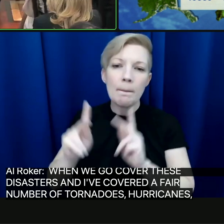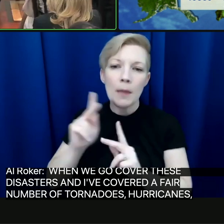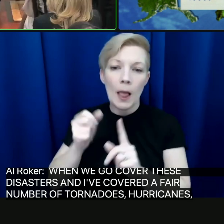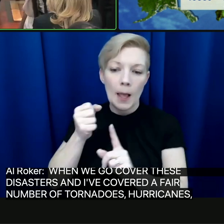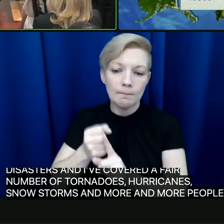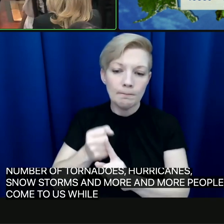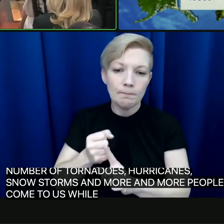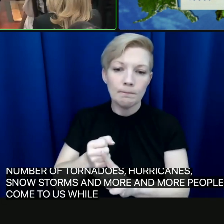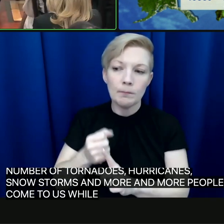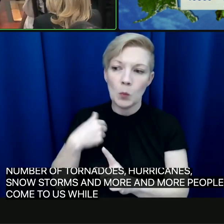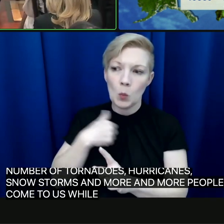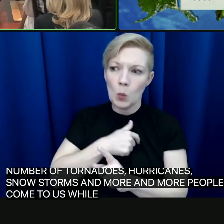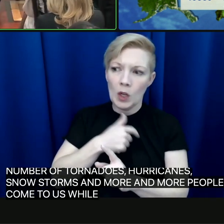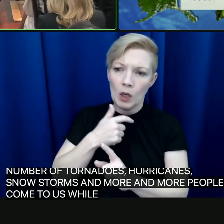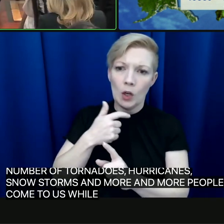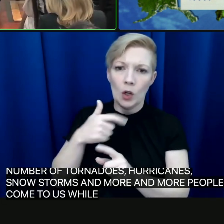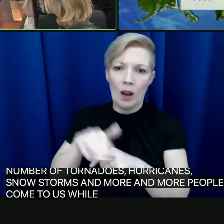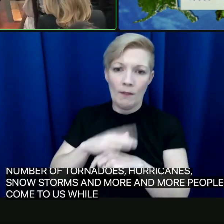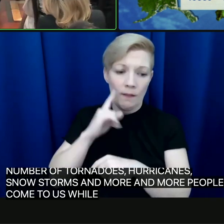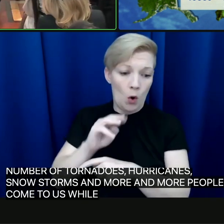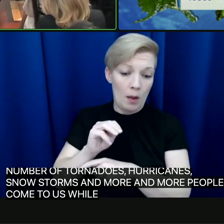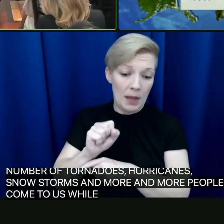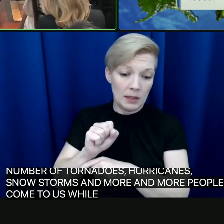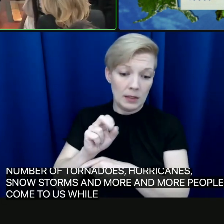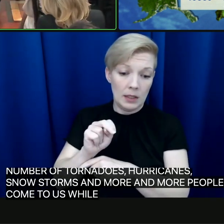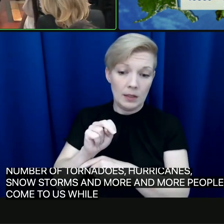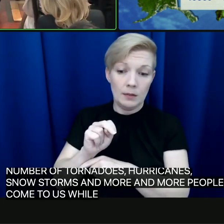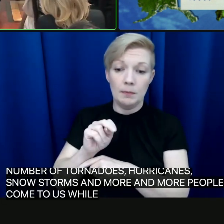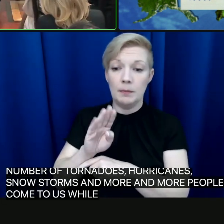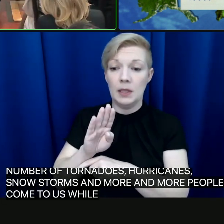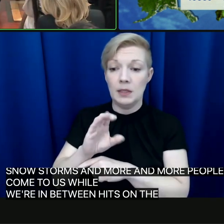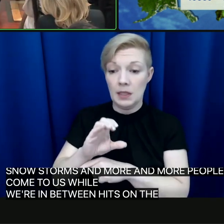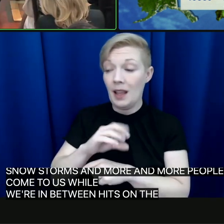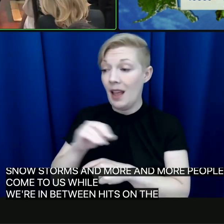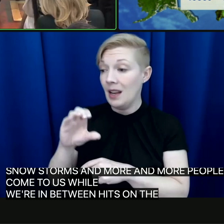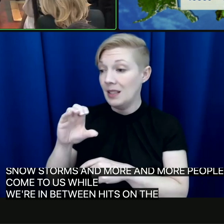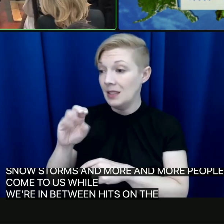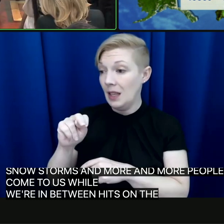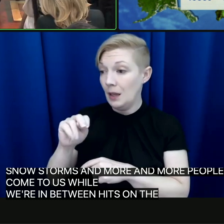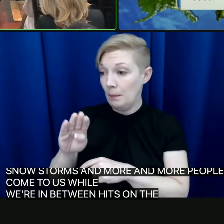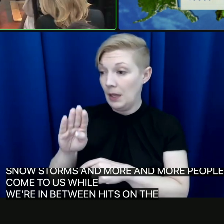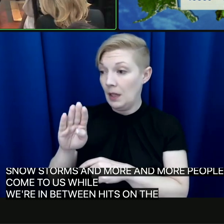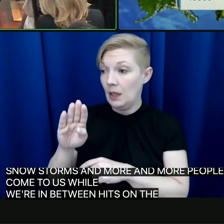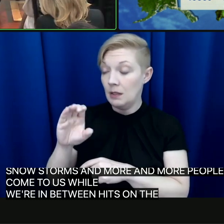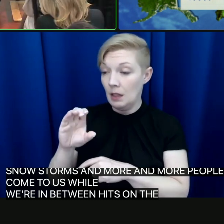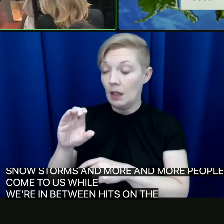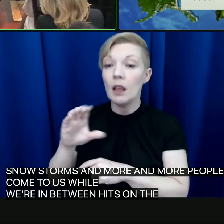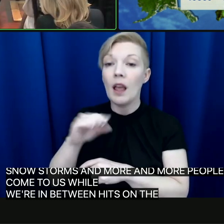or covering for MSNBC or CNBC. And they say, you know, I don't remember it being like this.